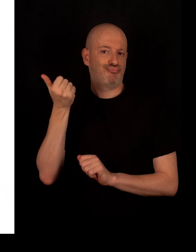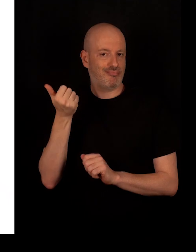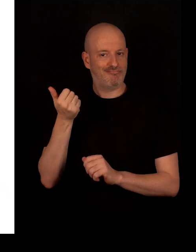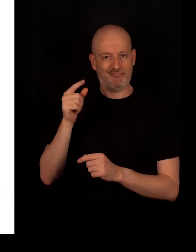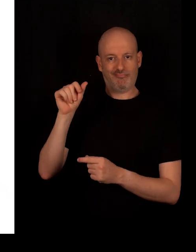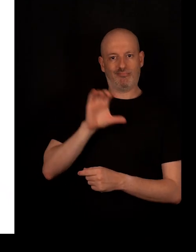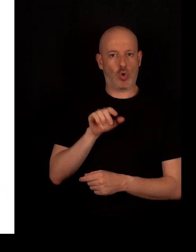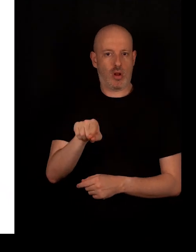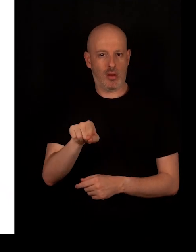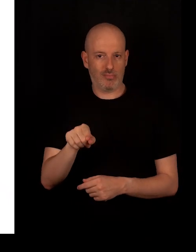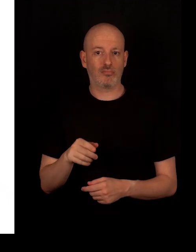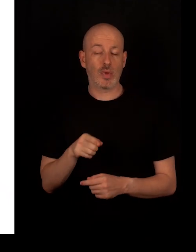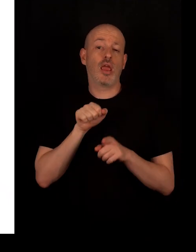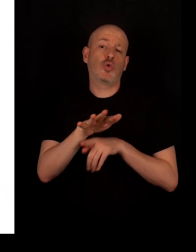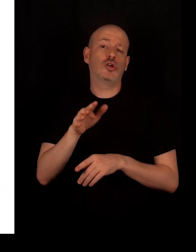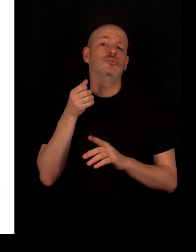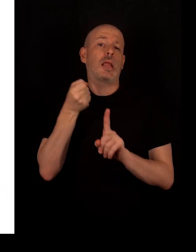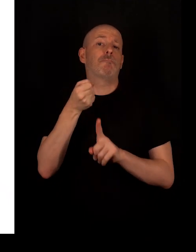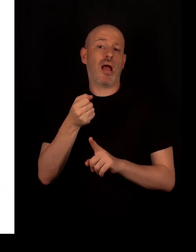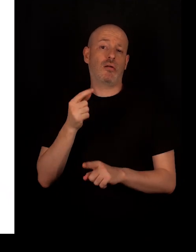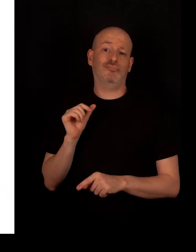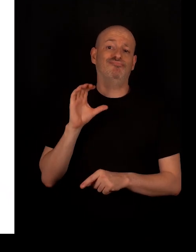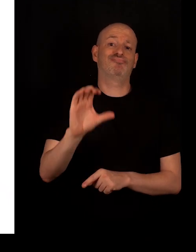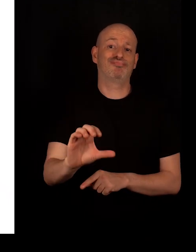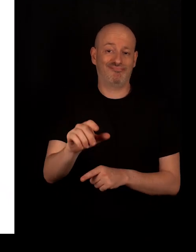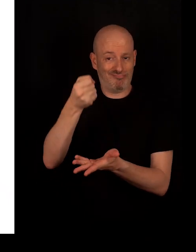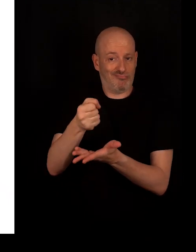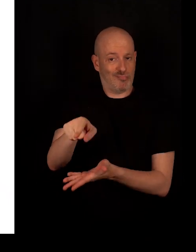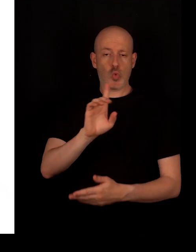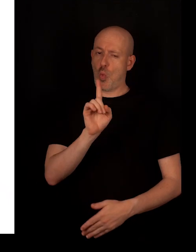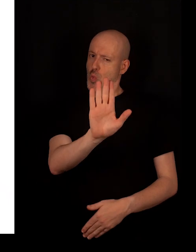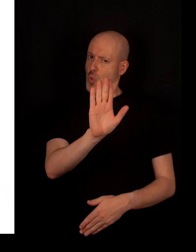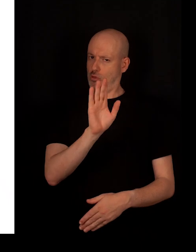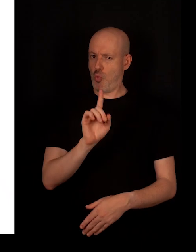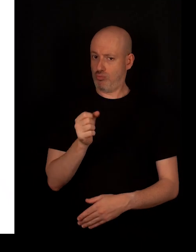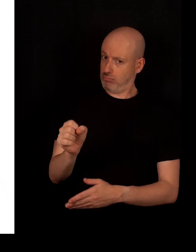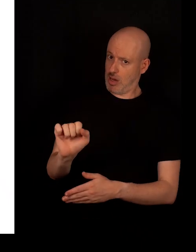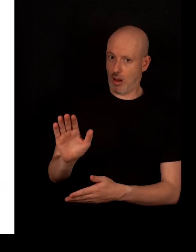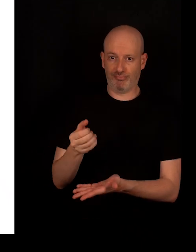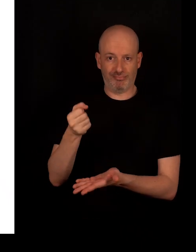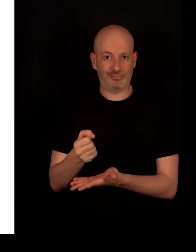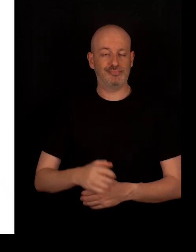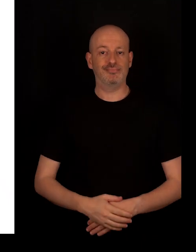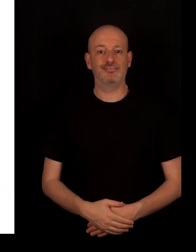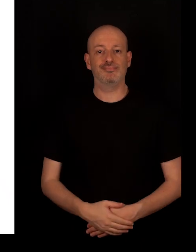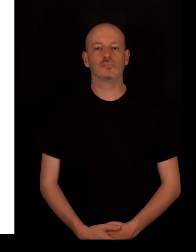will be deducted from my amount. It influences of course the payment of the budget of the resident, not yours.